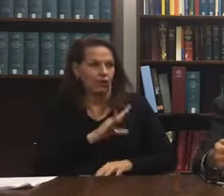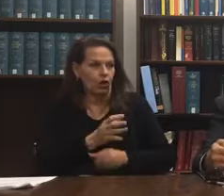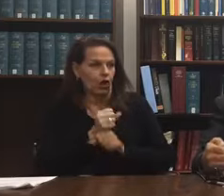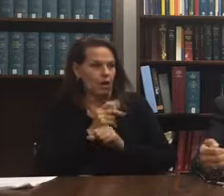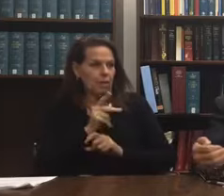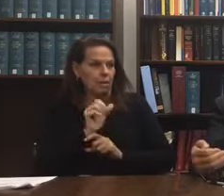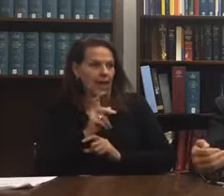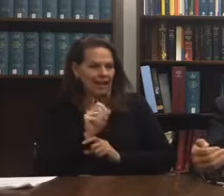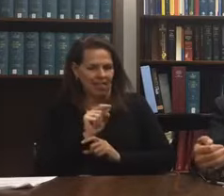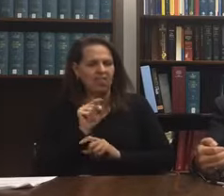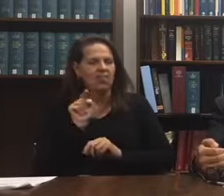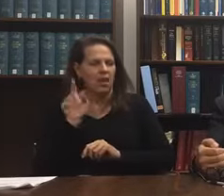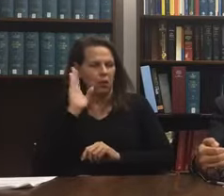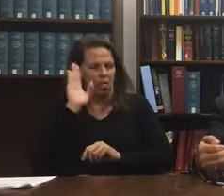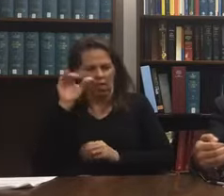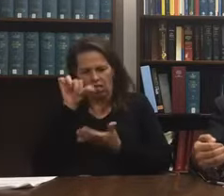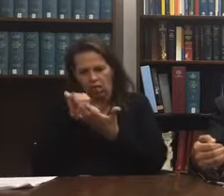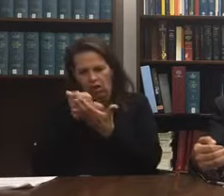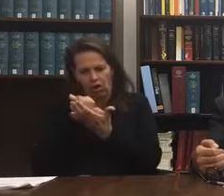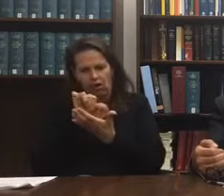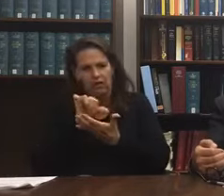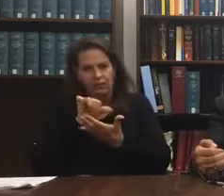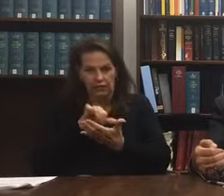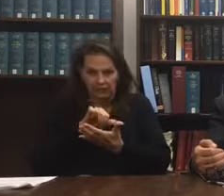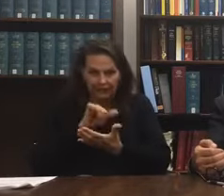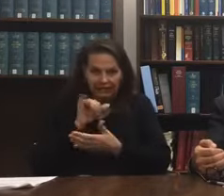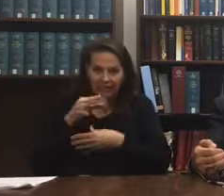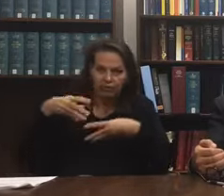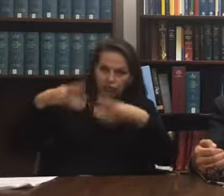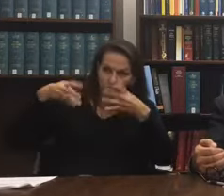up in their system and see whether it was generated by the health plan and the